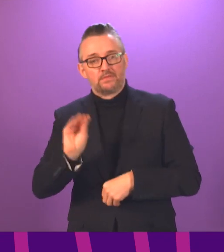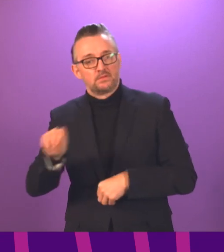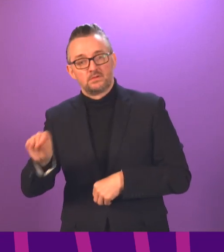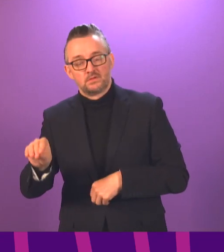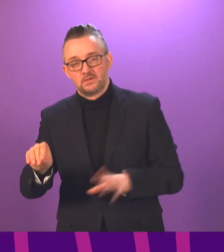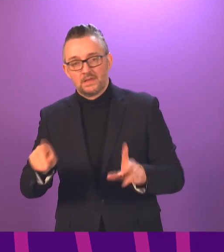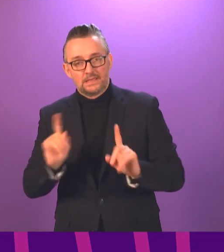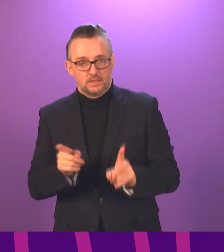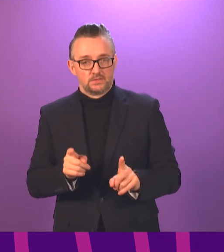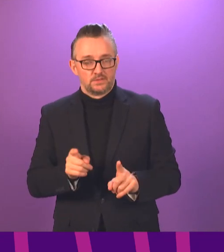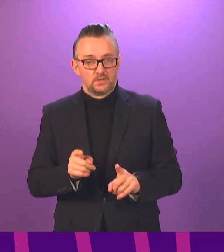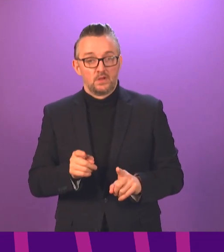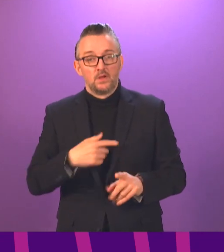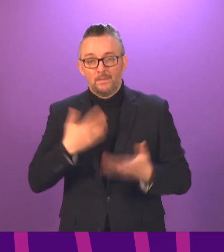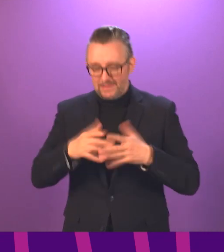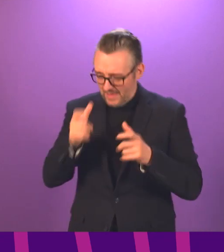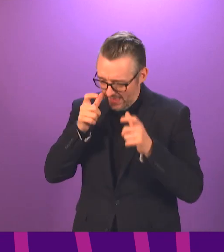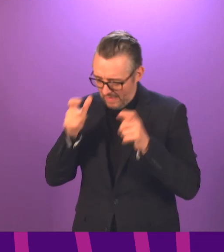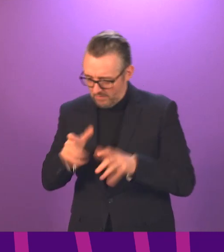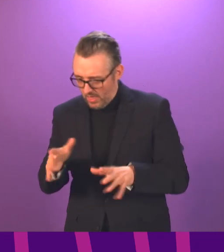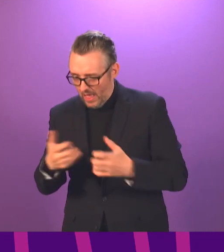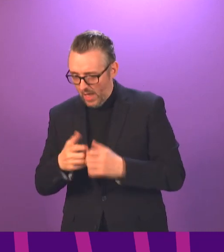consideration has been given to the role of, and risks associated with, canvassing during